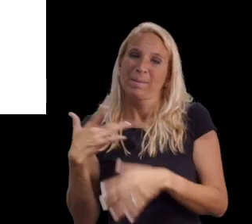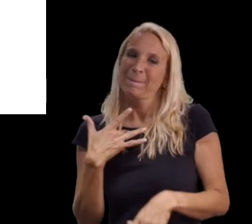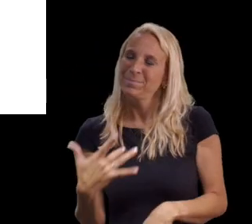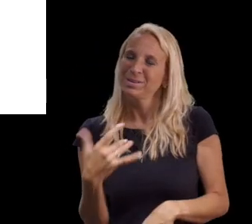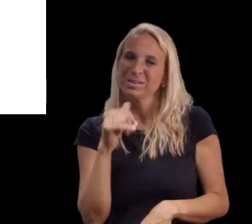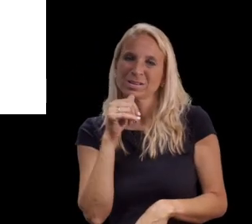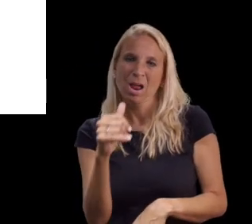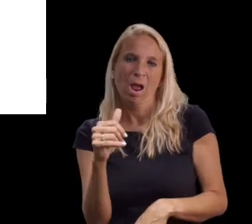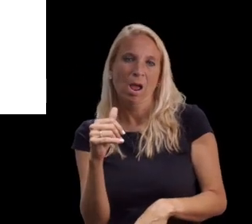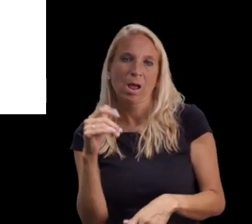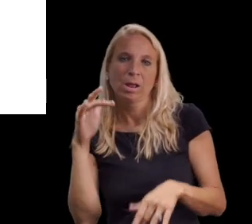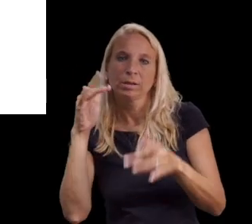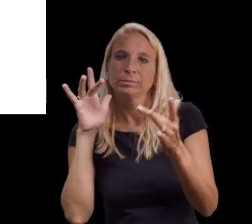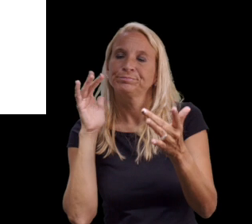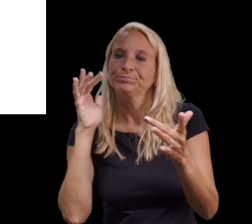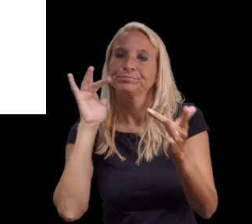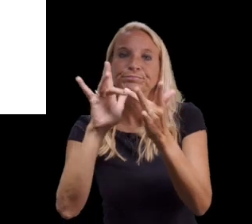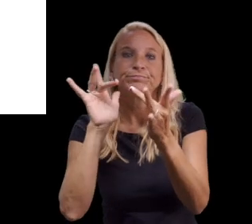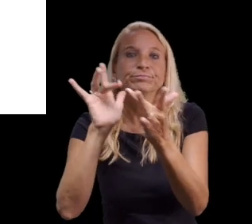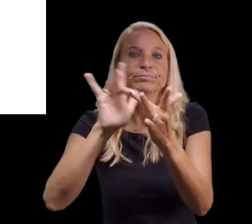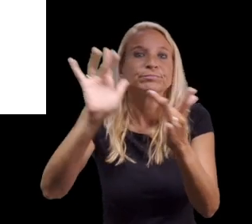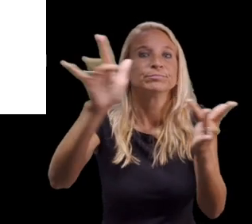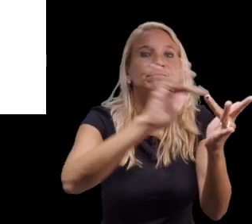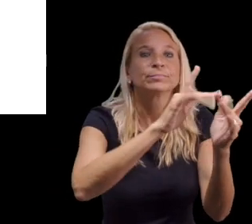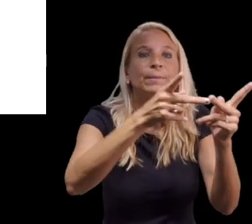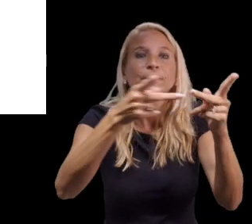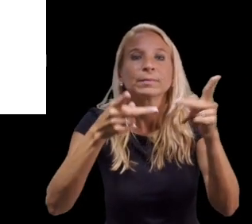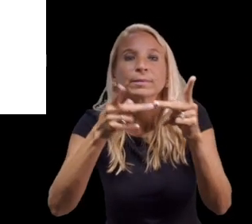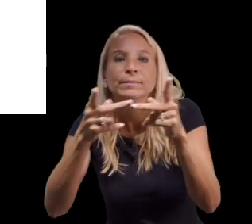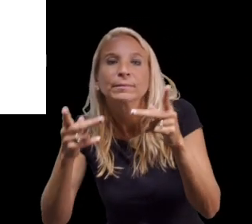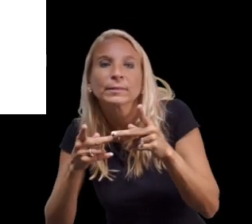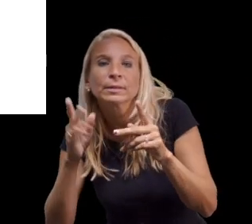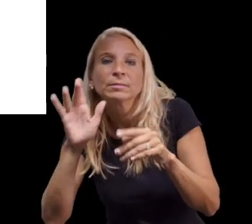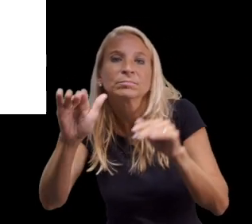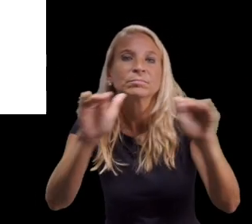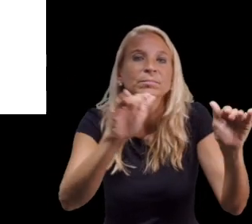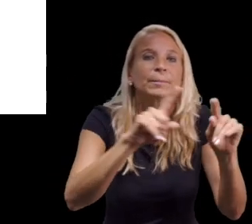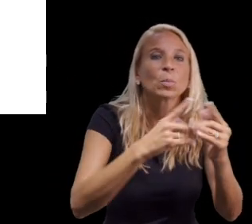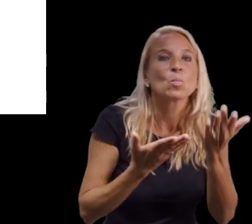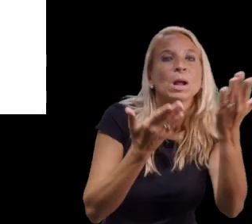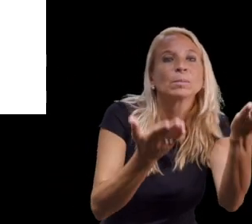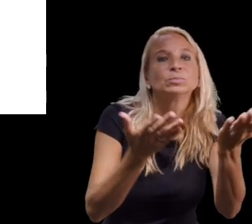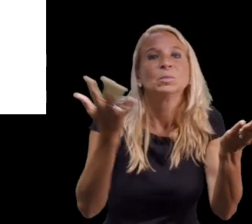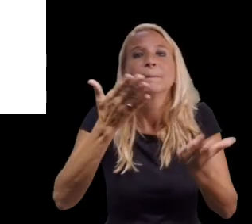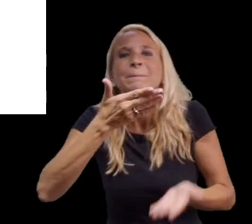that they do not often communicate each facilitator is typically good about making recommendations